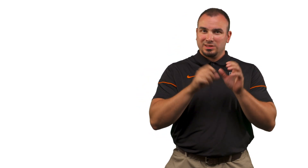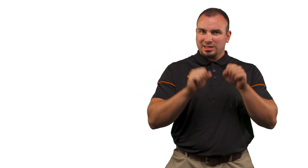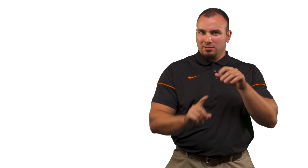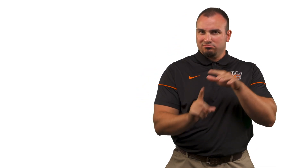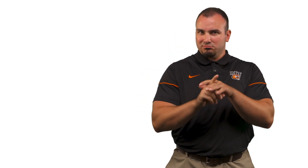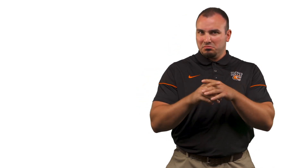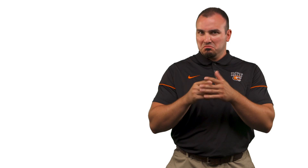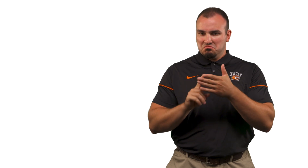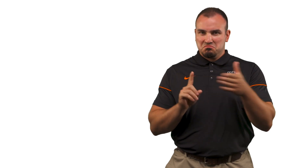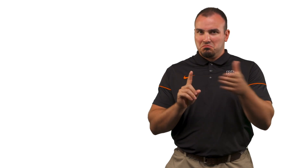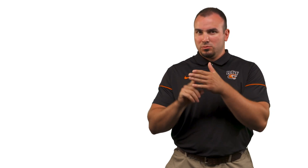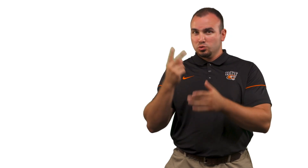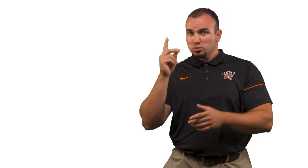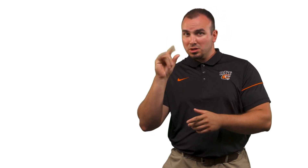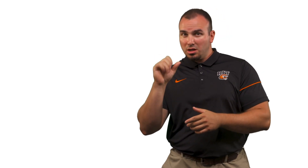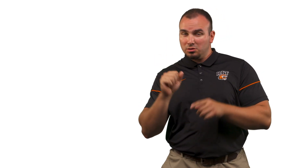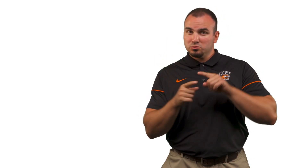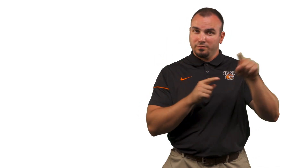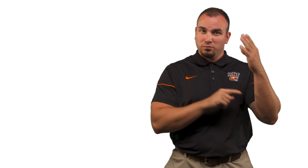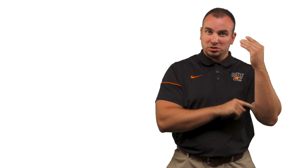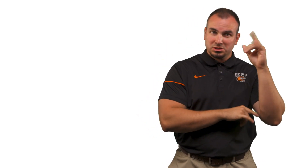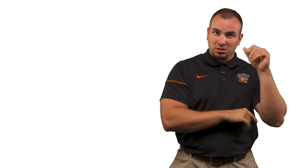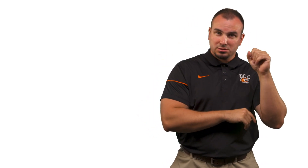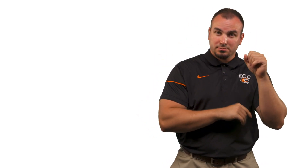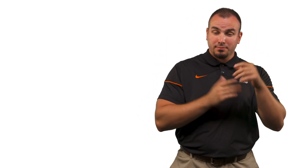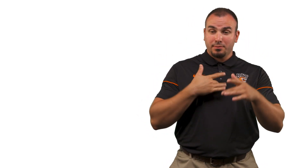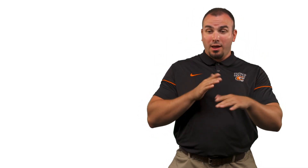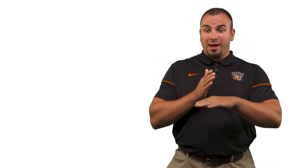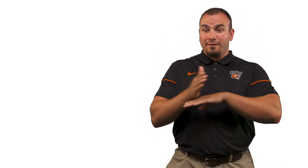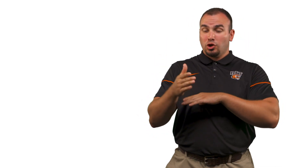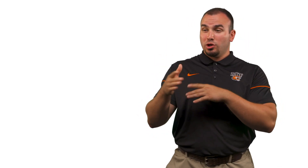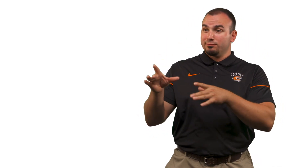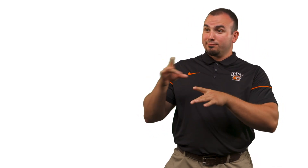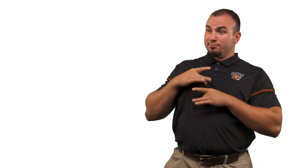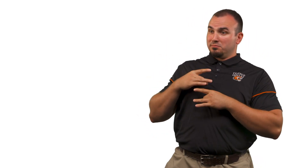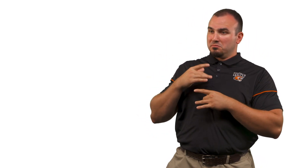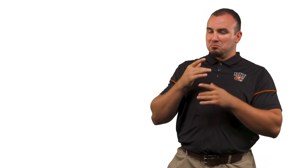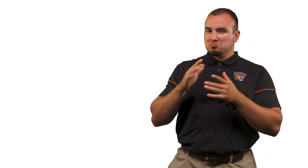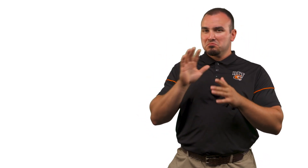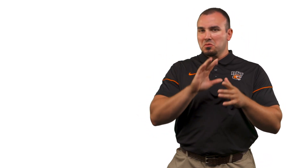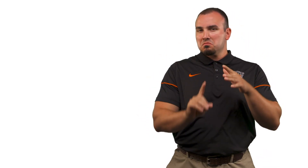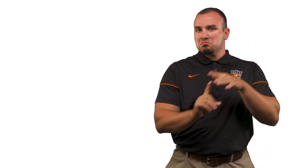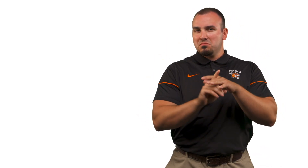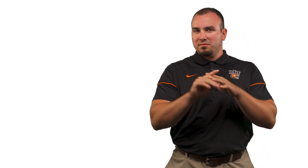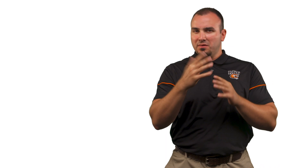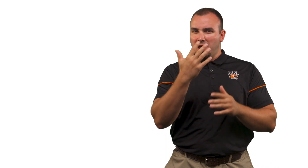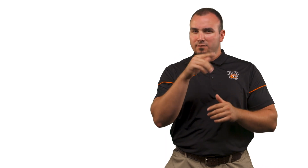Symptoms can appear as early as 2, or up to 14 days, after exposure to the virus; the